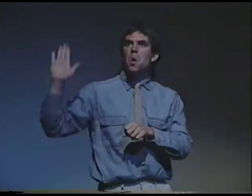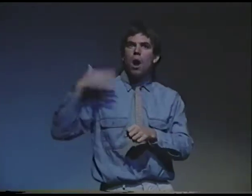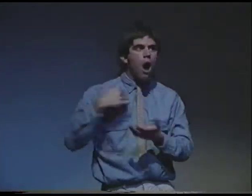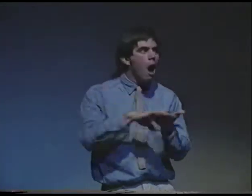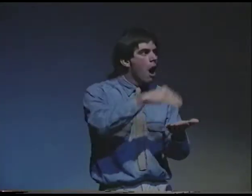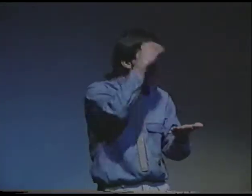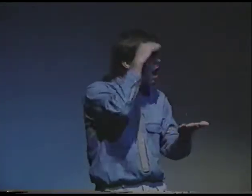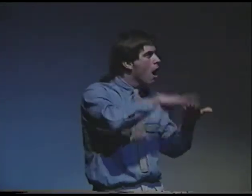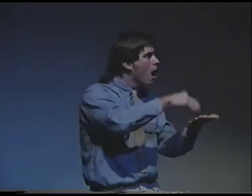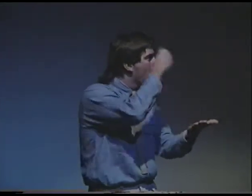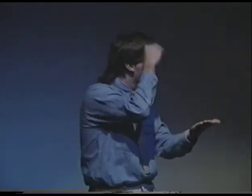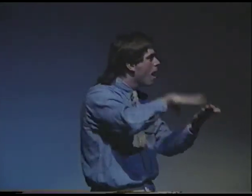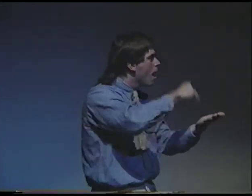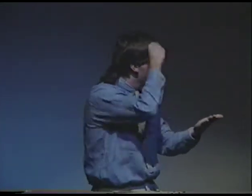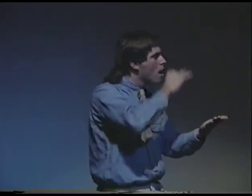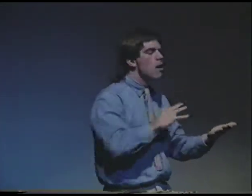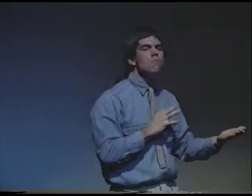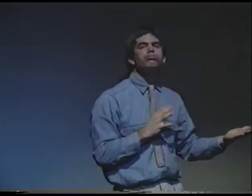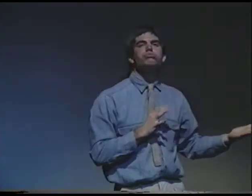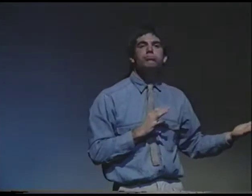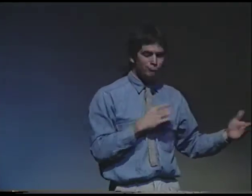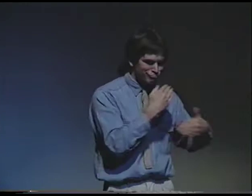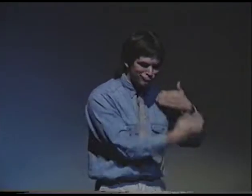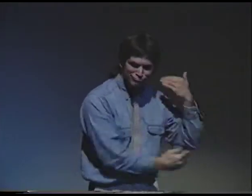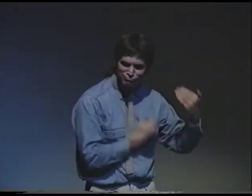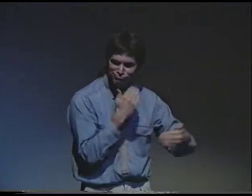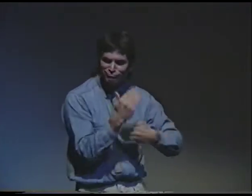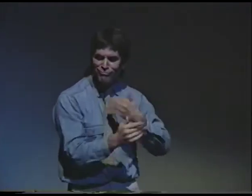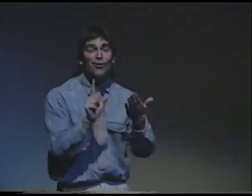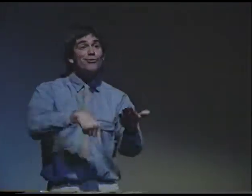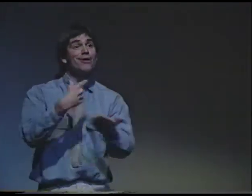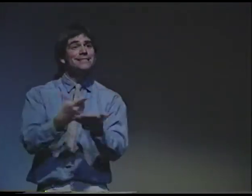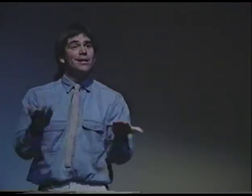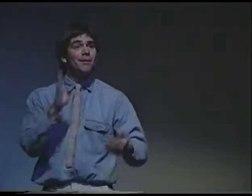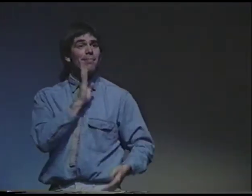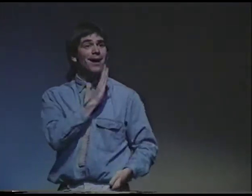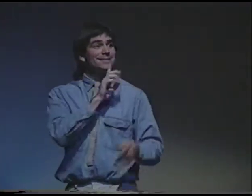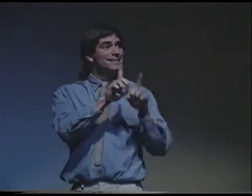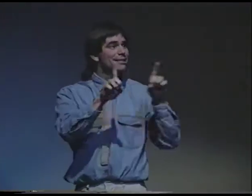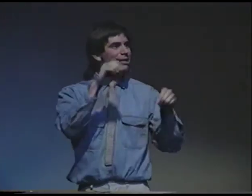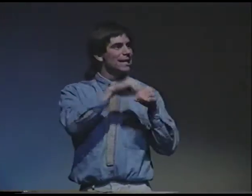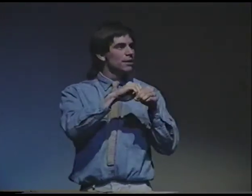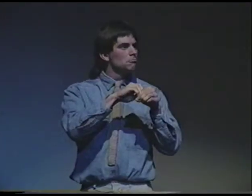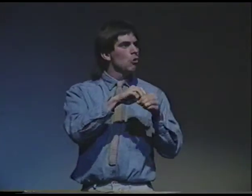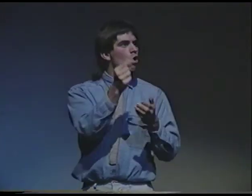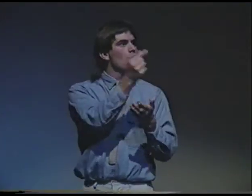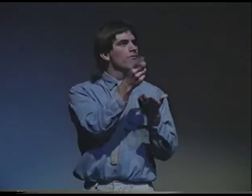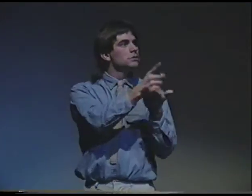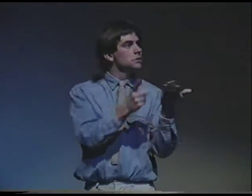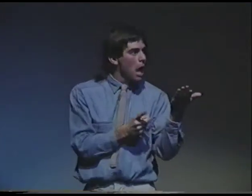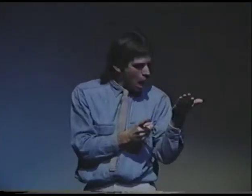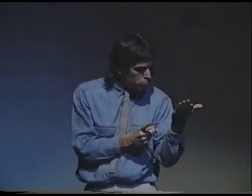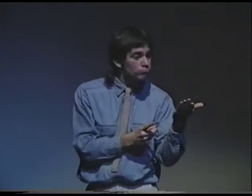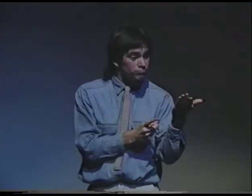sign language, about eight years ago, seven, six years ago. I graduated from here with a bachelor's degree